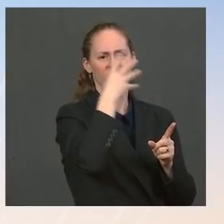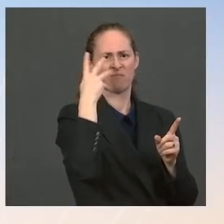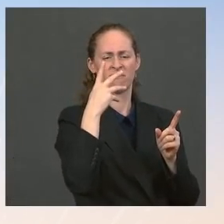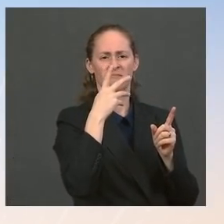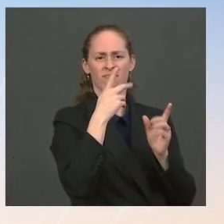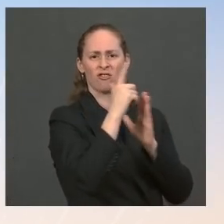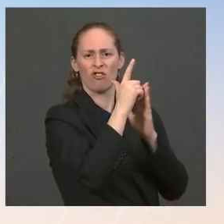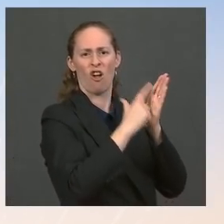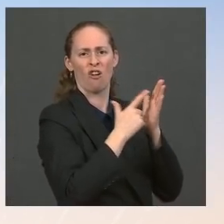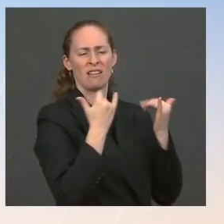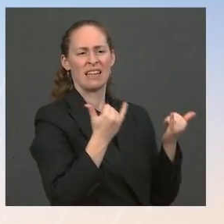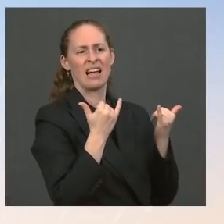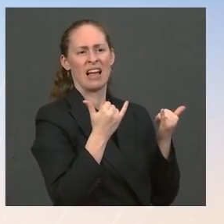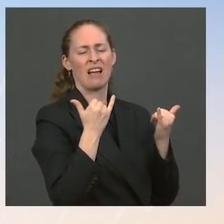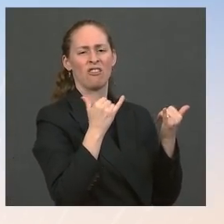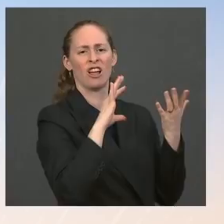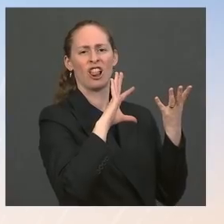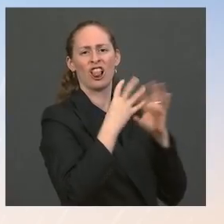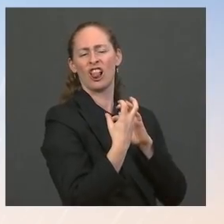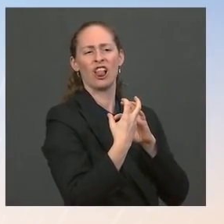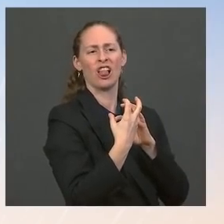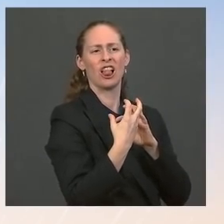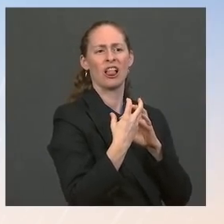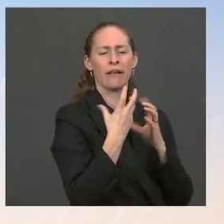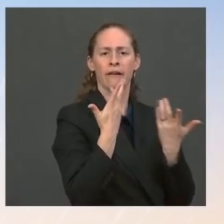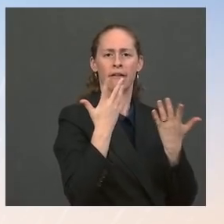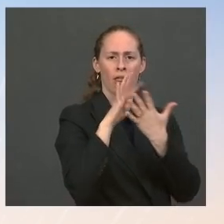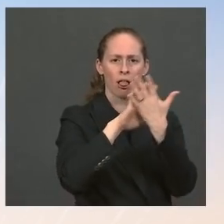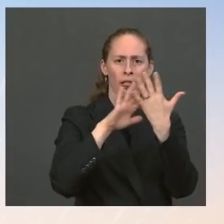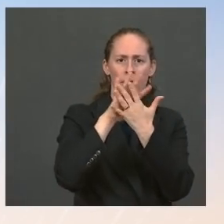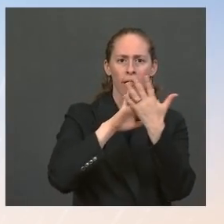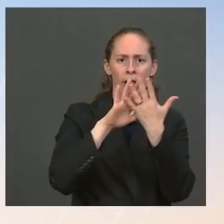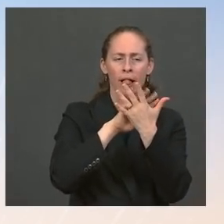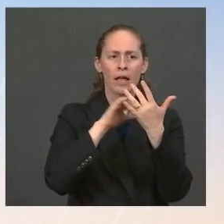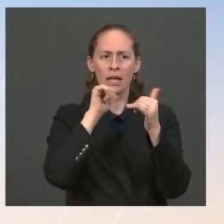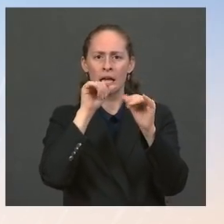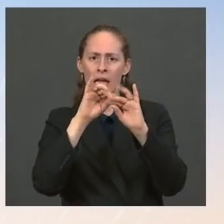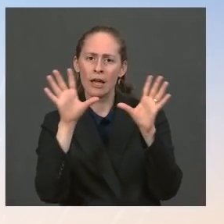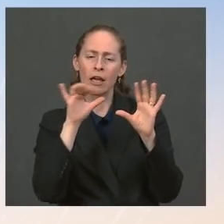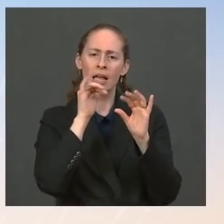but our real dedication to achieving it is unrelenting,